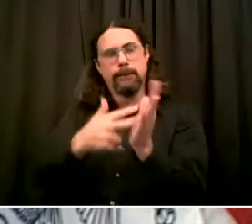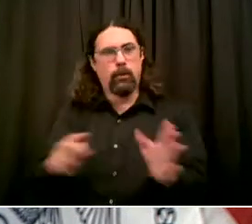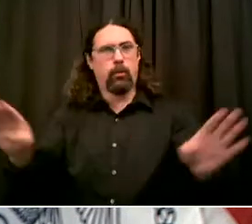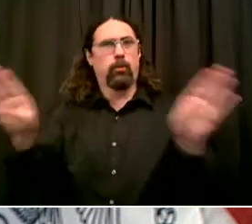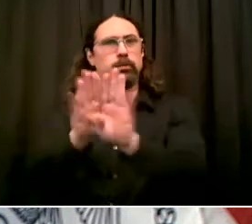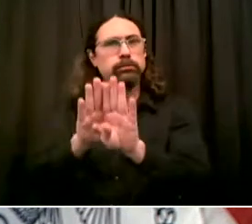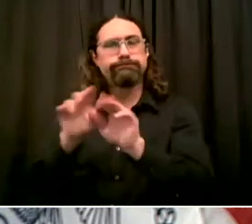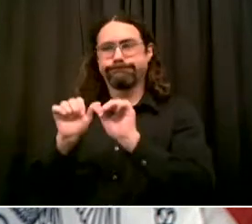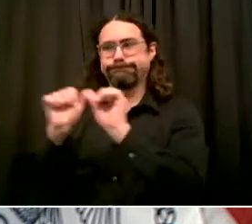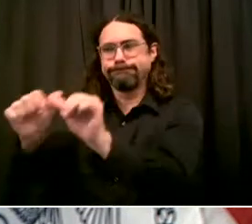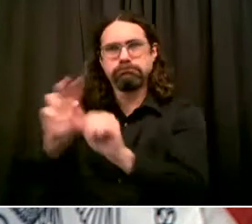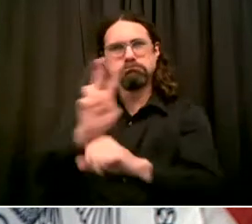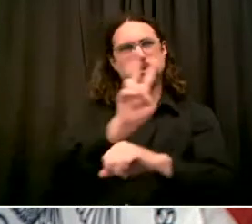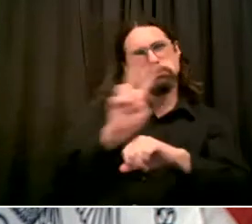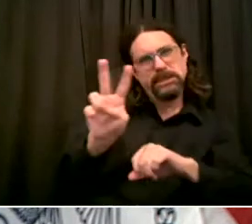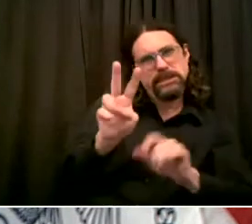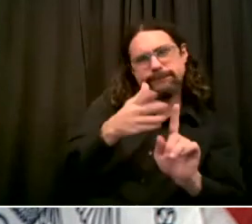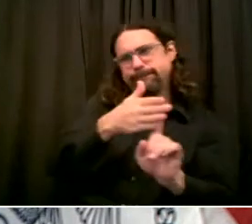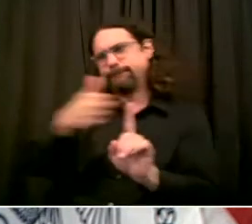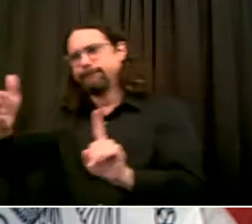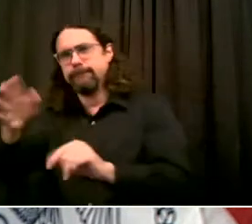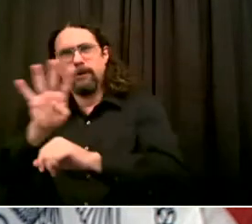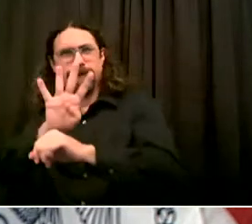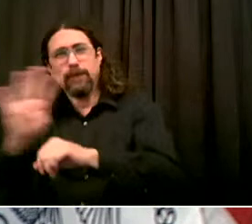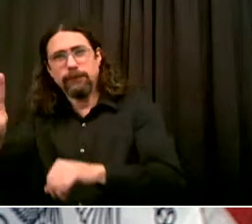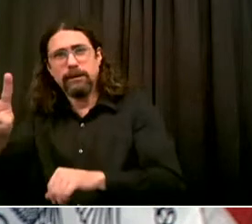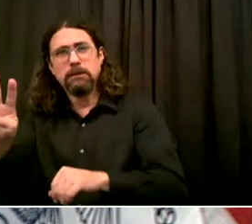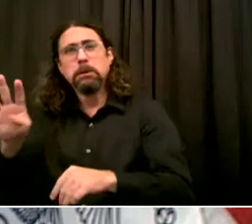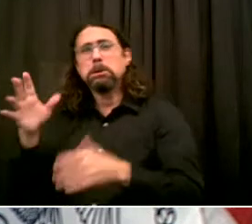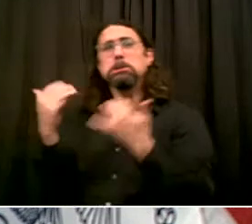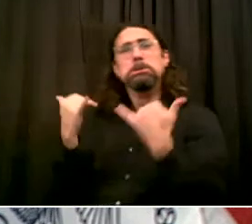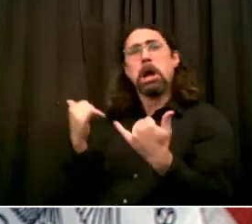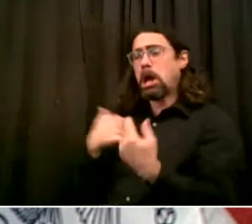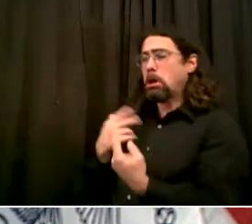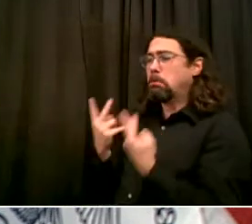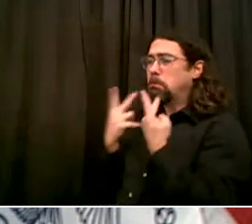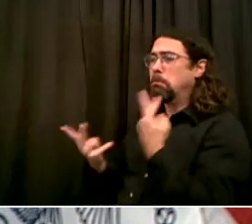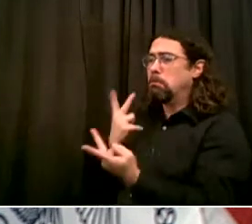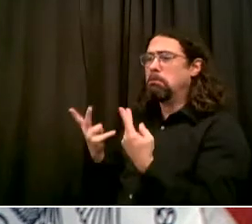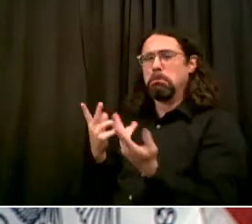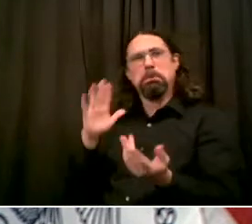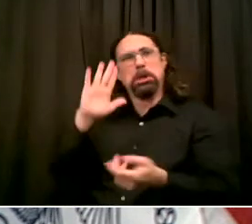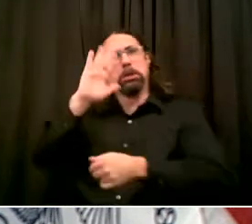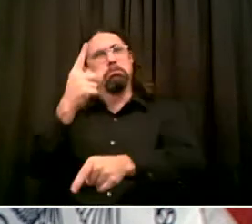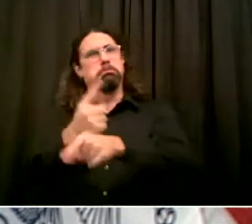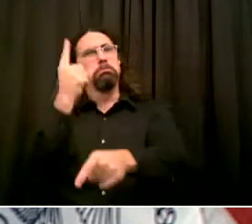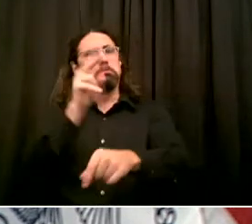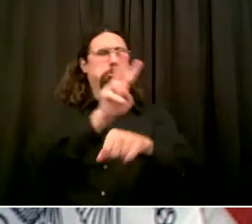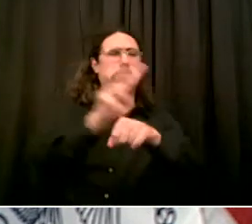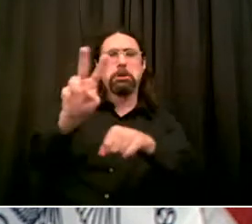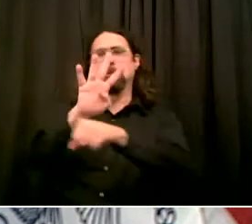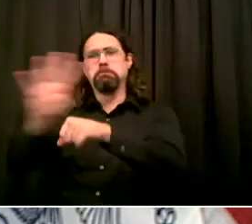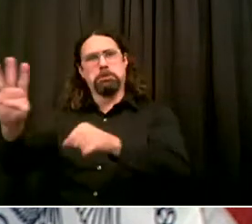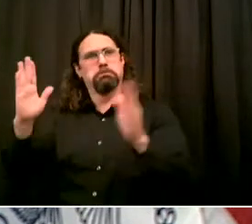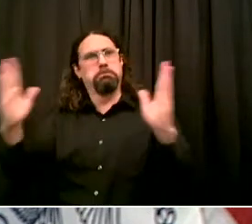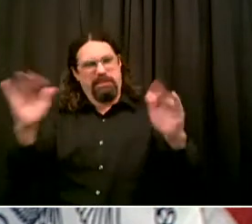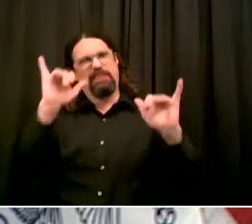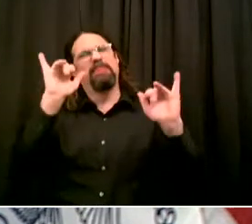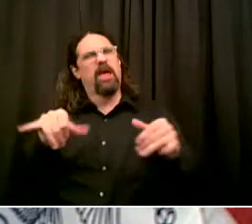CAN GET ALL OF THOSE AREAS OUST THTHOSE RESTRICTIONS. GO AHEAD.